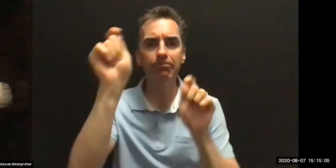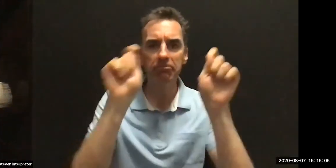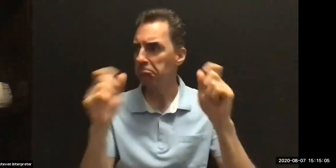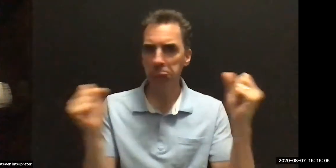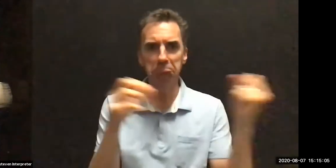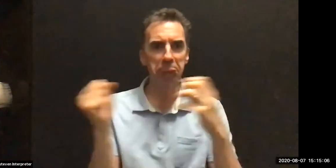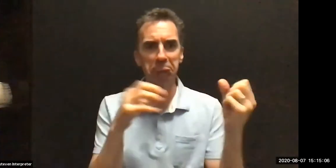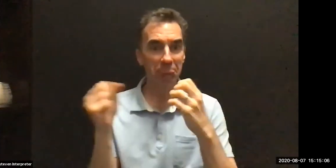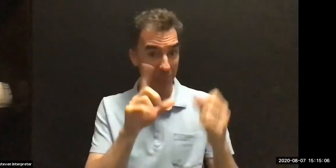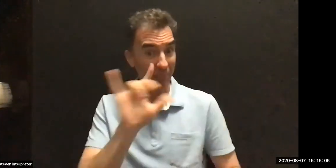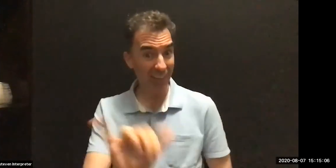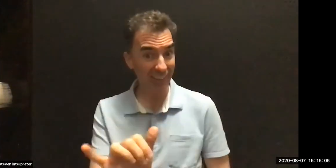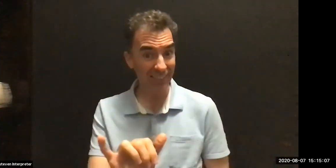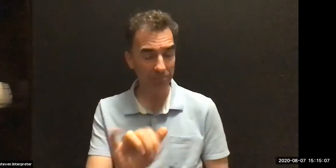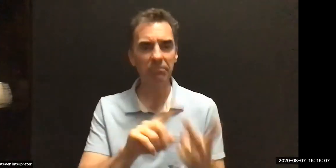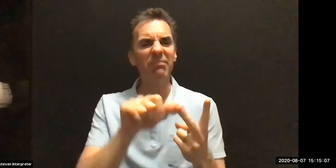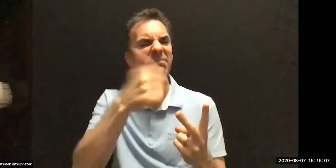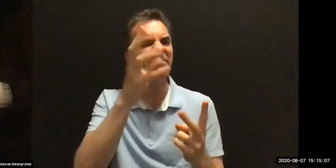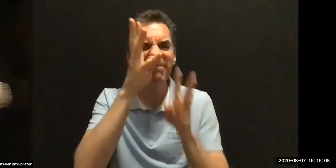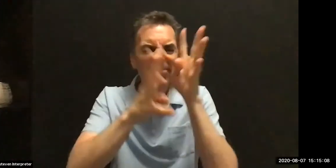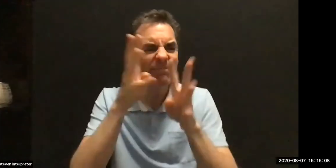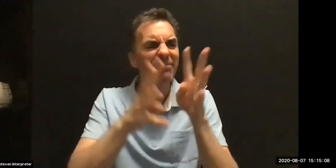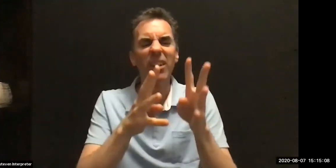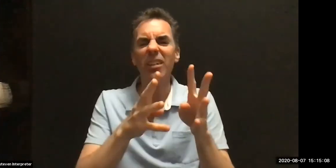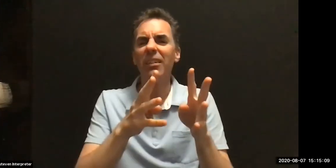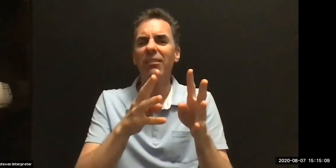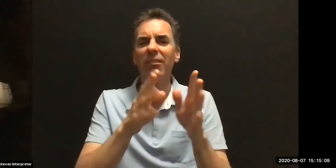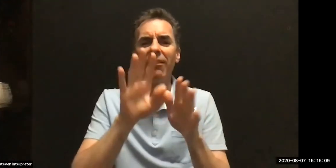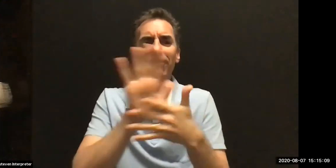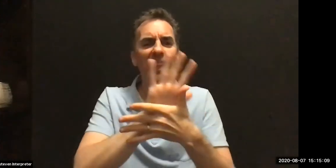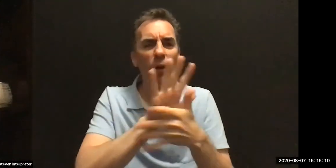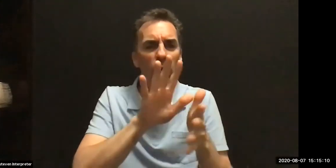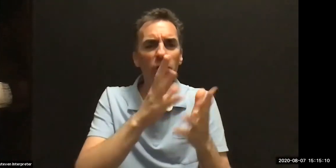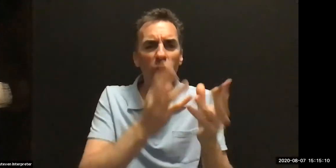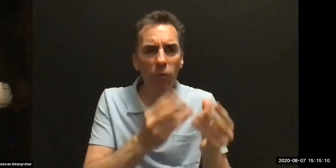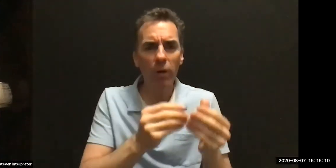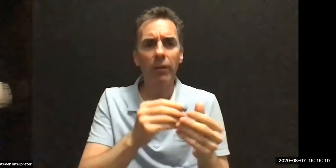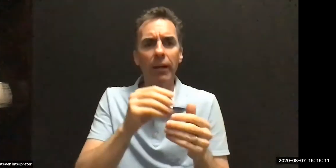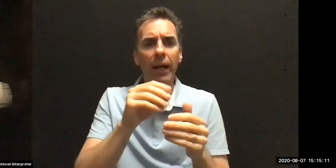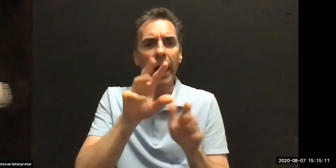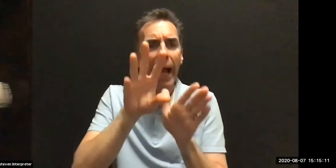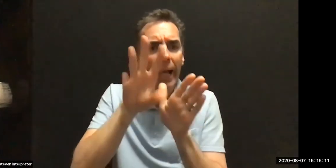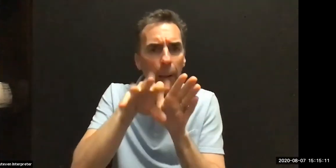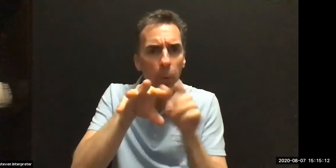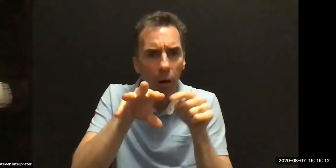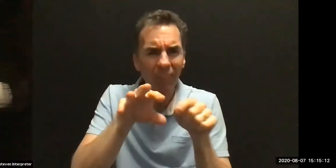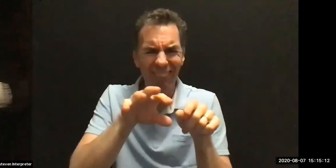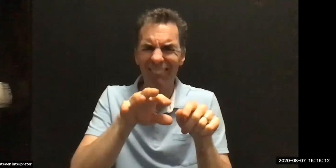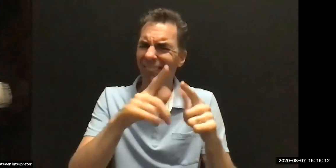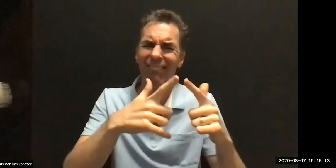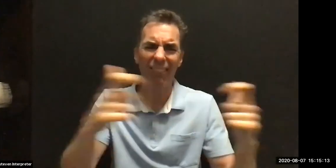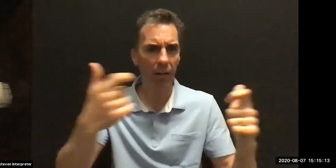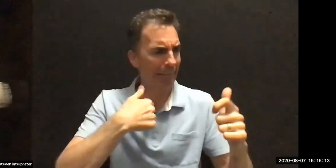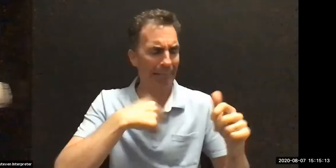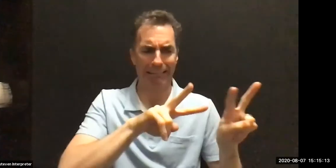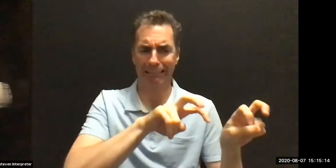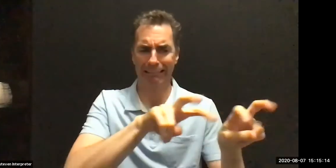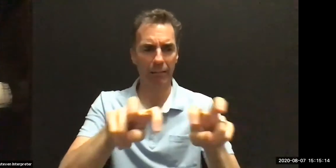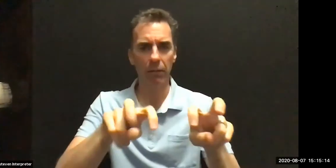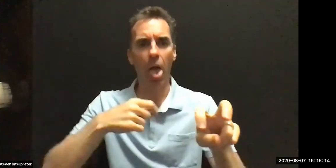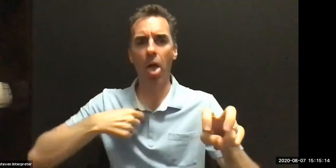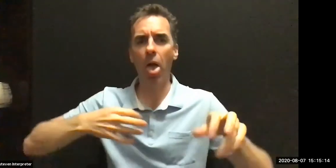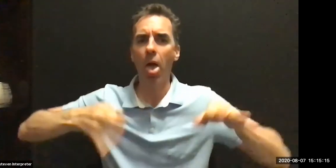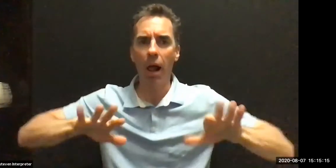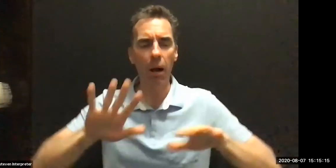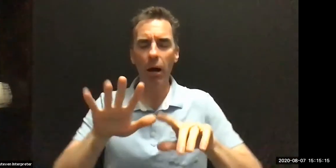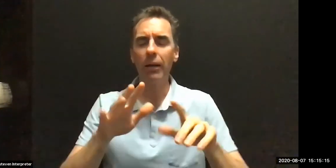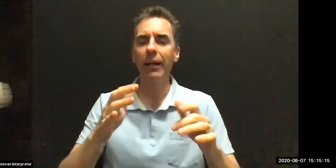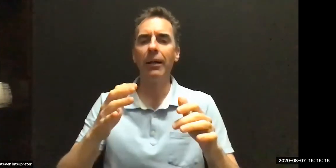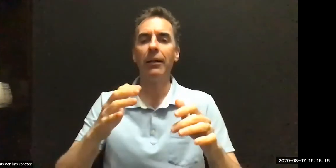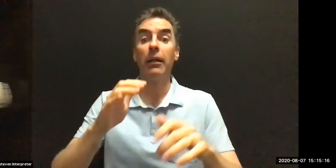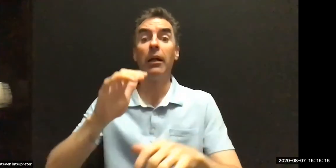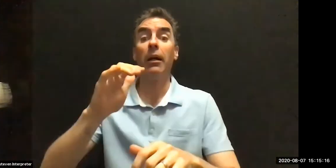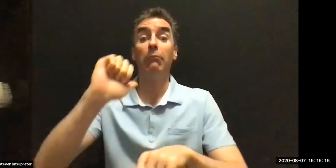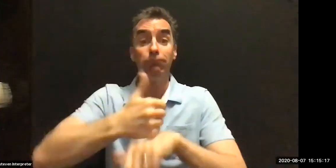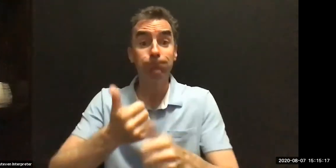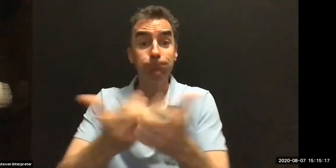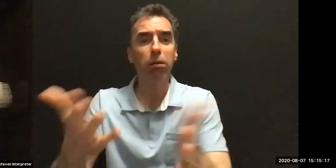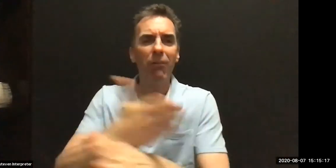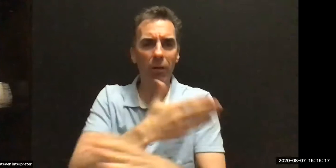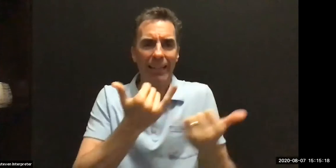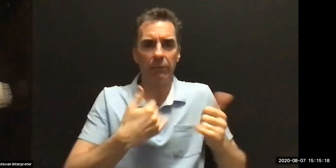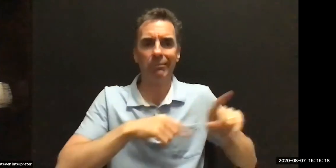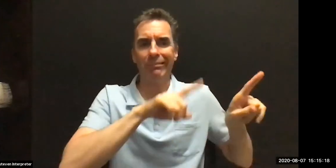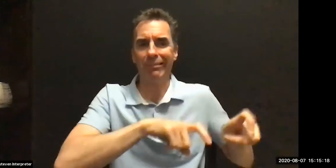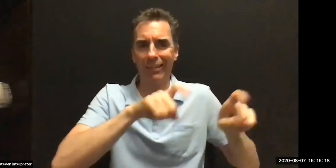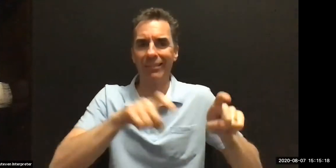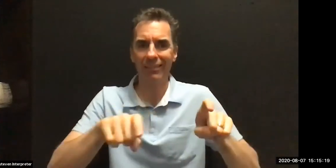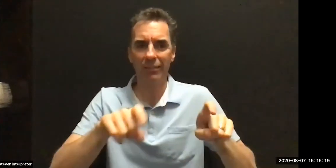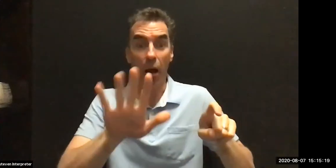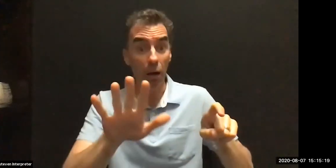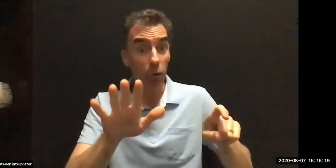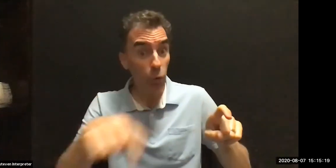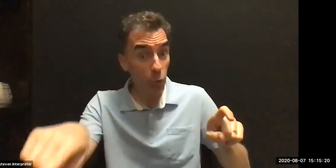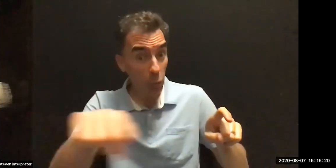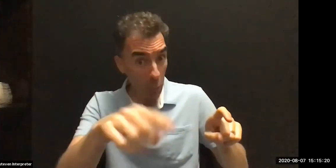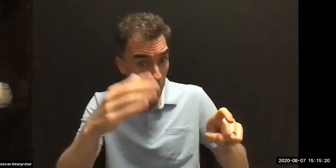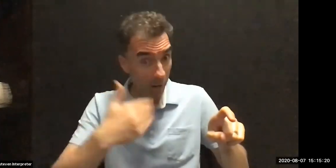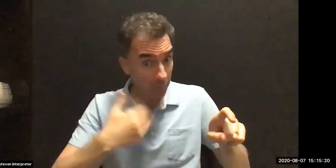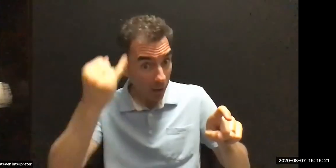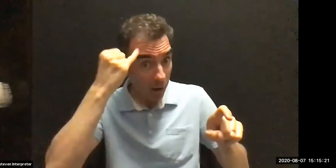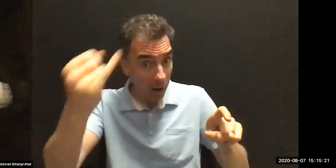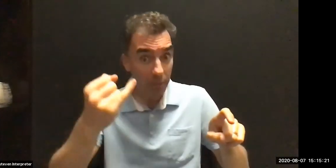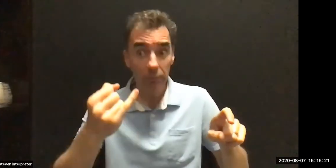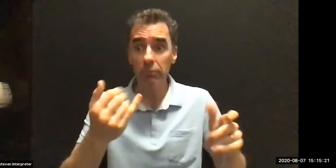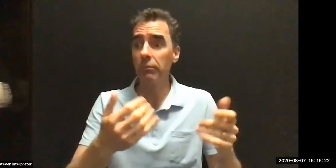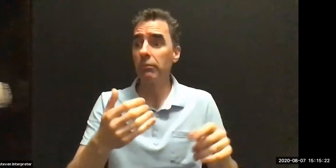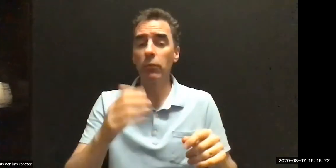Channelle Charest: Every video software every different kind of camera like the whole nine. And so, so it's, I think we're still in a pretty serious testing phase. But if you guys want to get just even a list of the things that our IT team and like CTO has tried